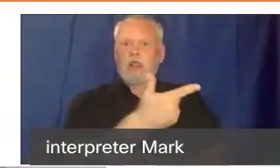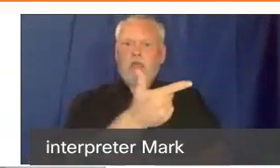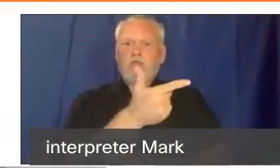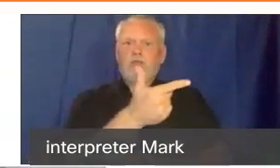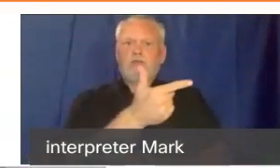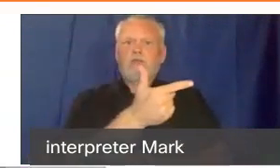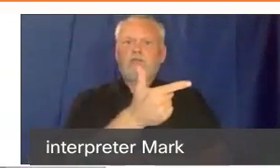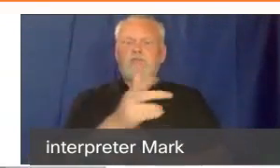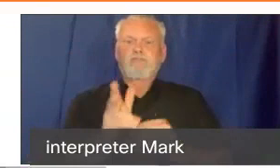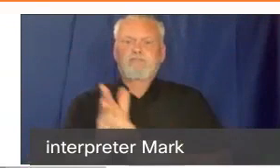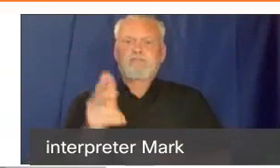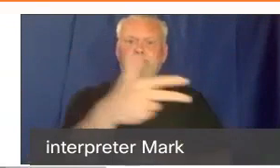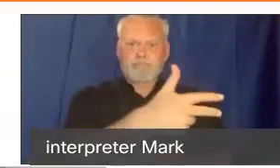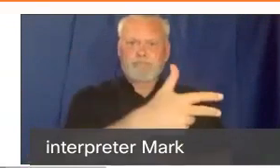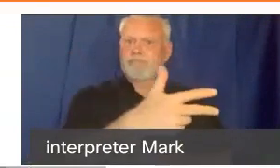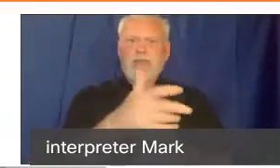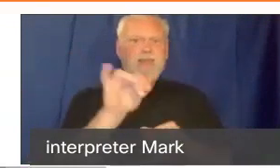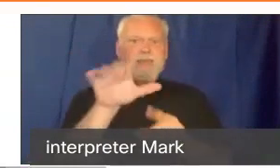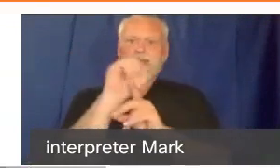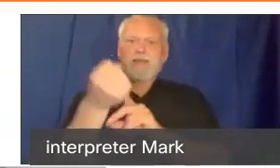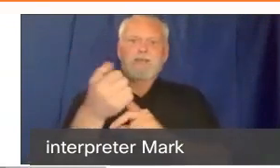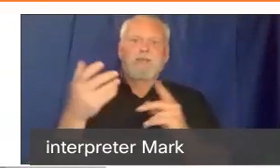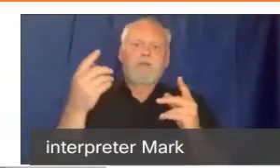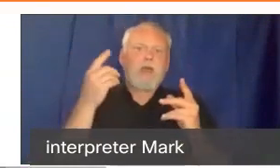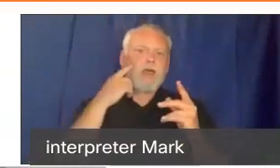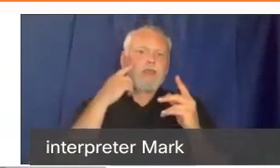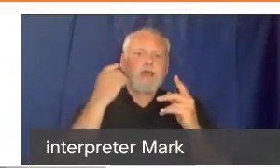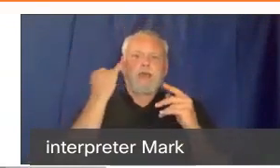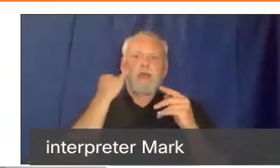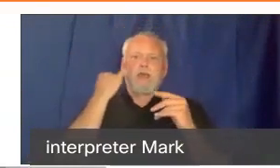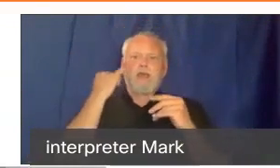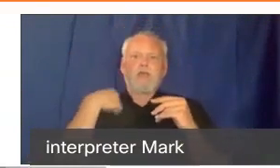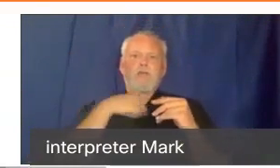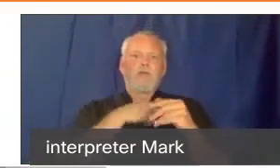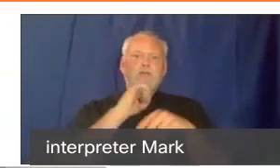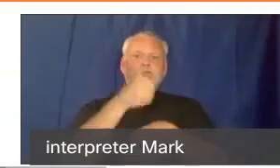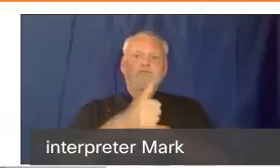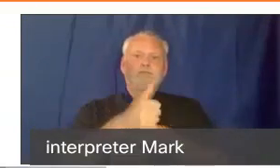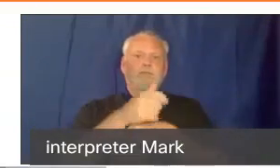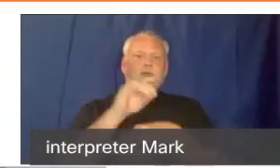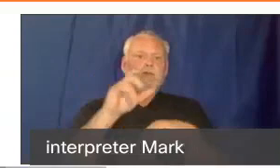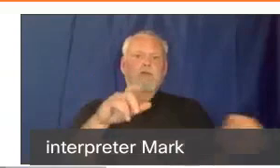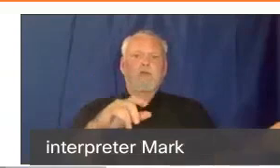In that situation, I think if we were just to put the trail in based on the existing condition.